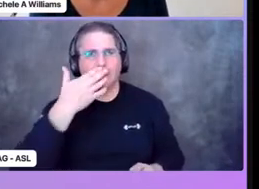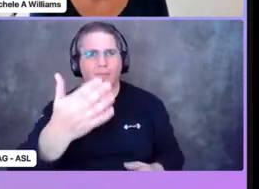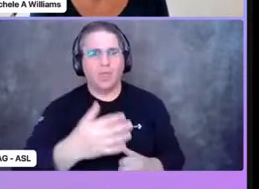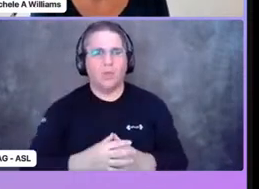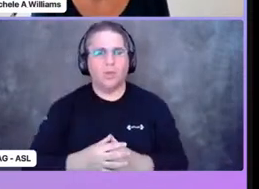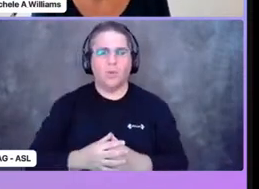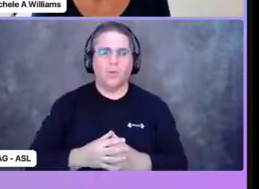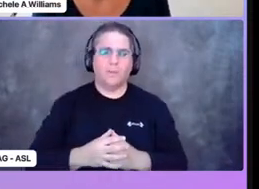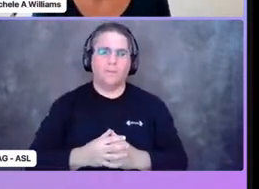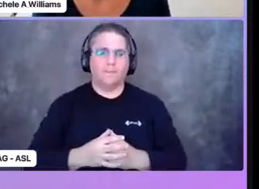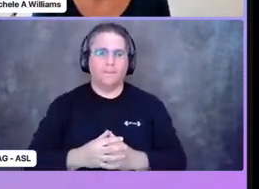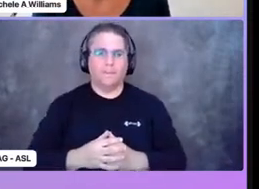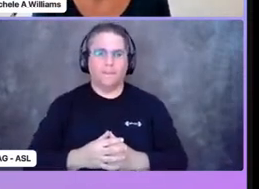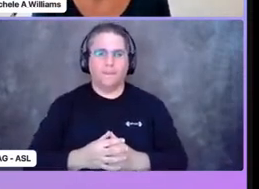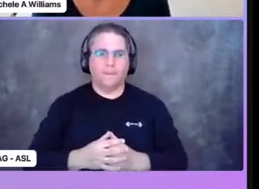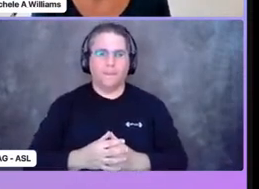your thoughts on quantitative